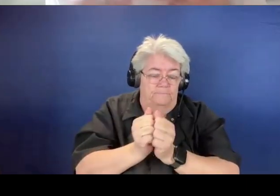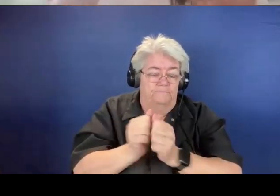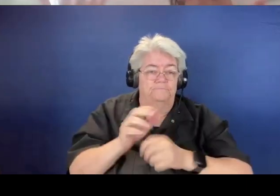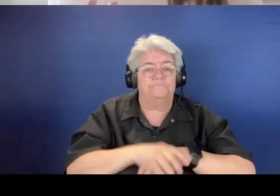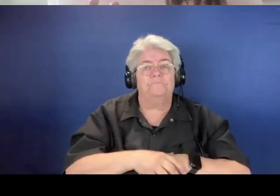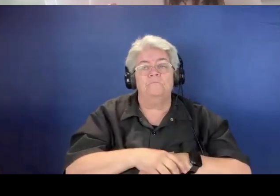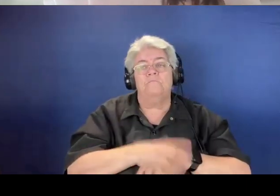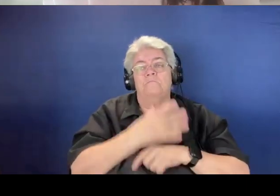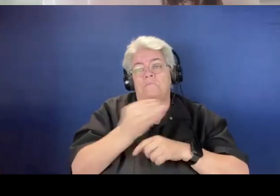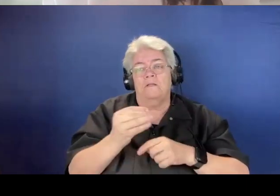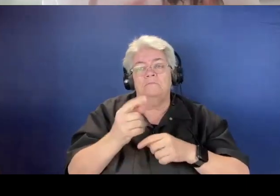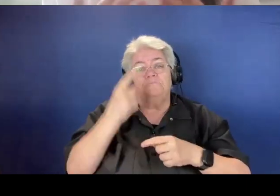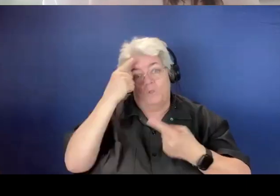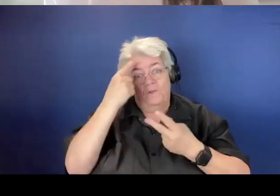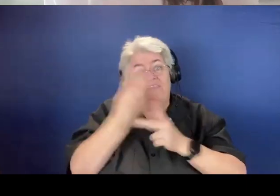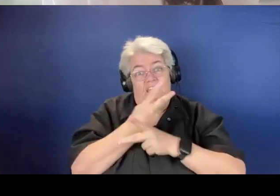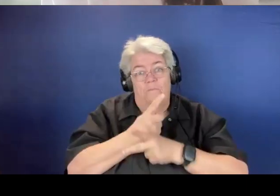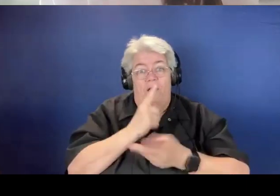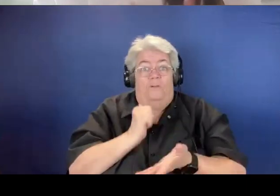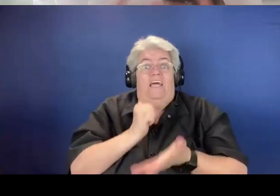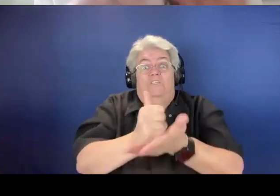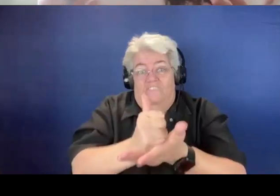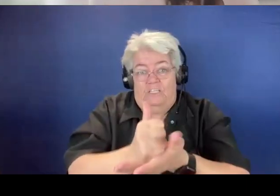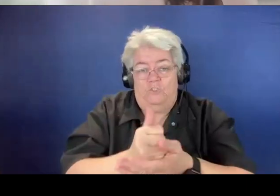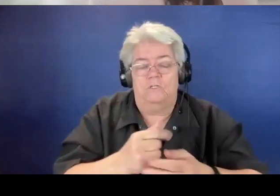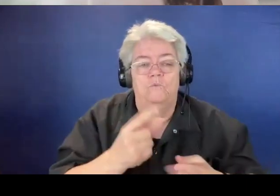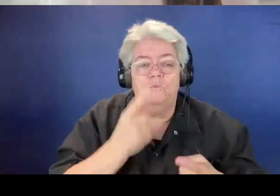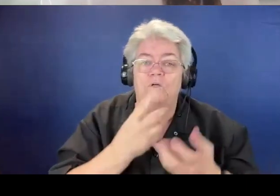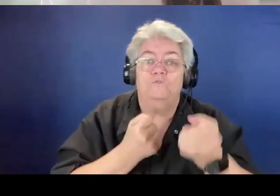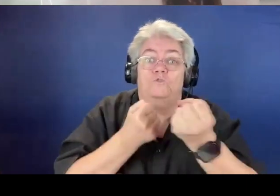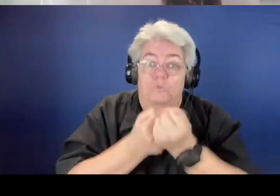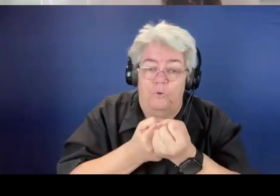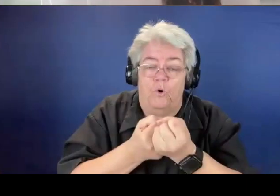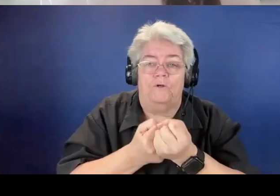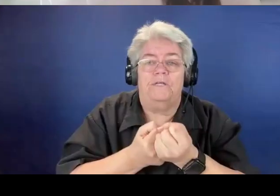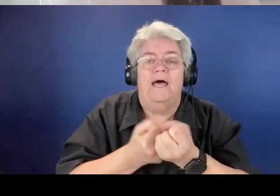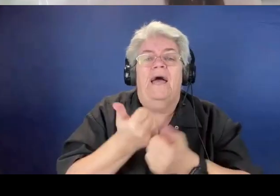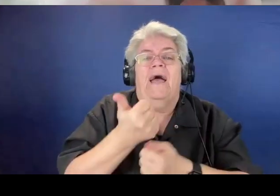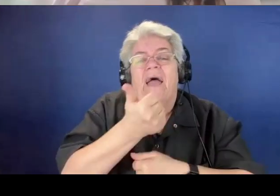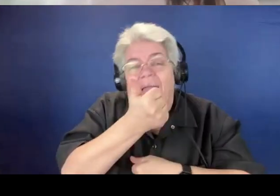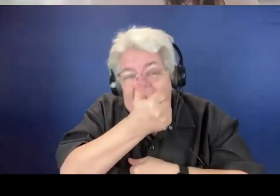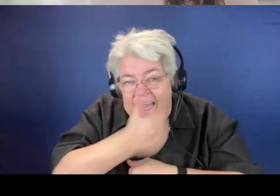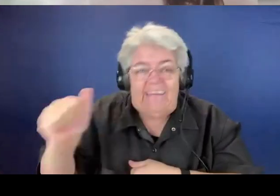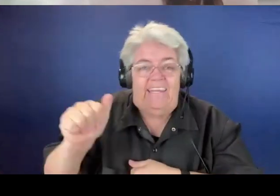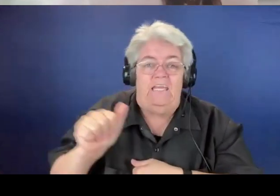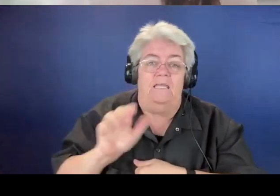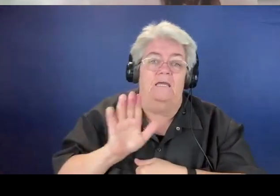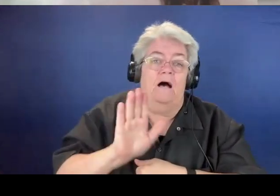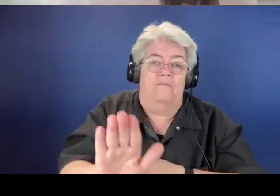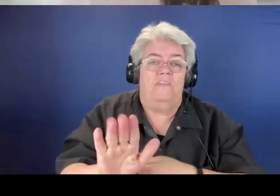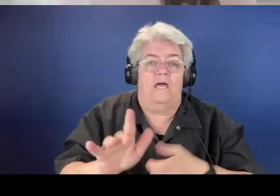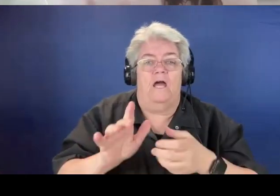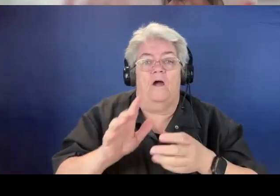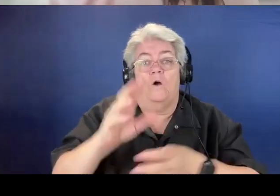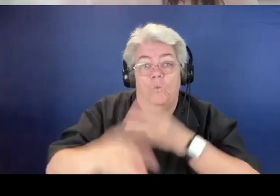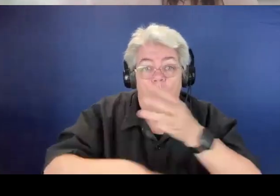So, when we're referring to intervention, we want to support all languages that the child is exposed to the best of our ability.